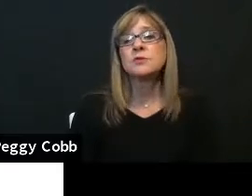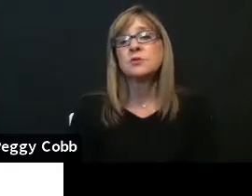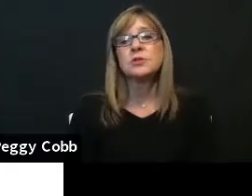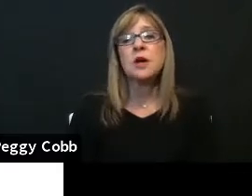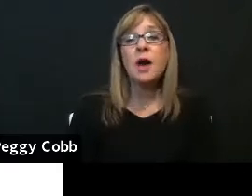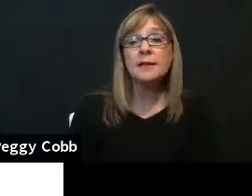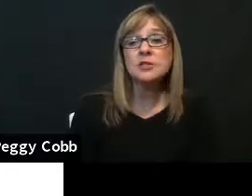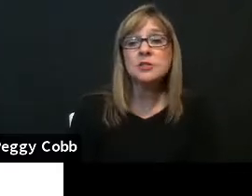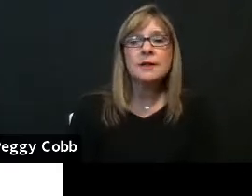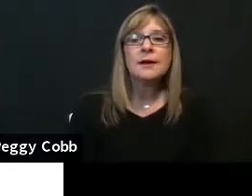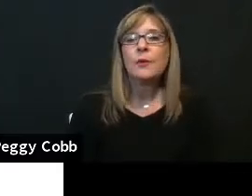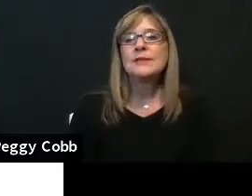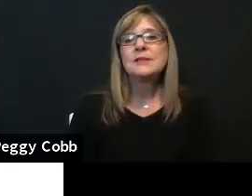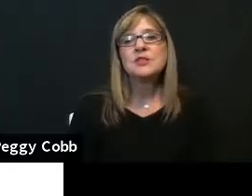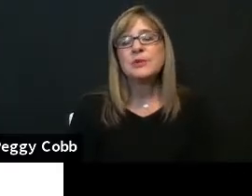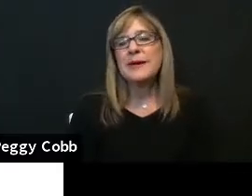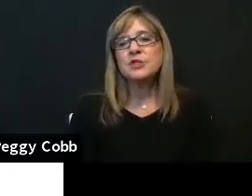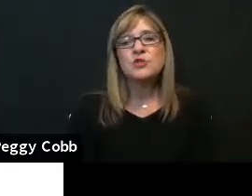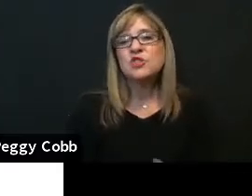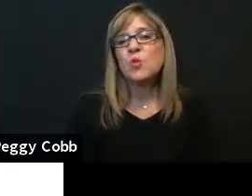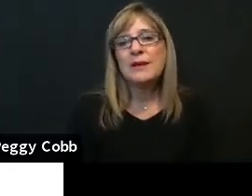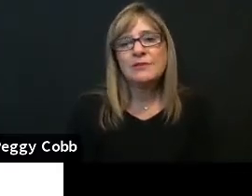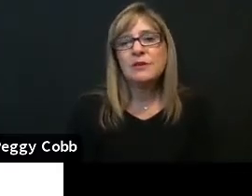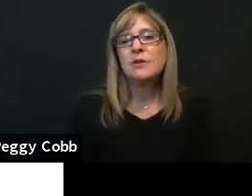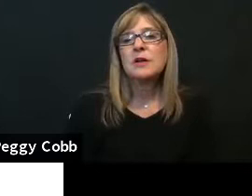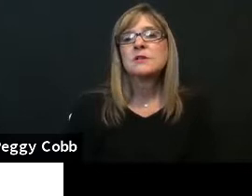or school to college, we teach them about tuition waiver